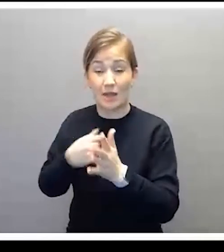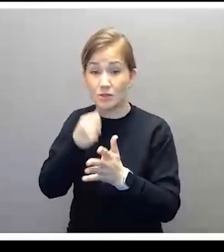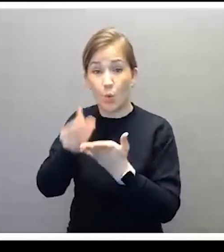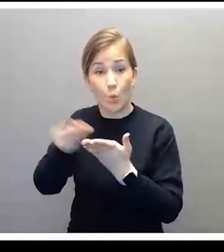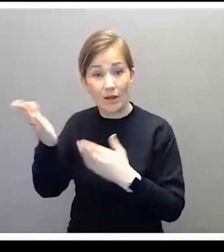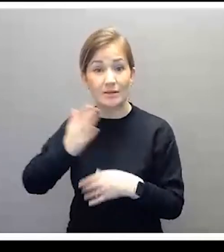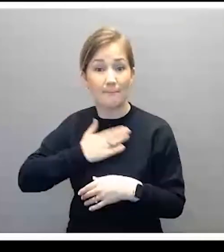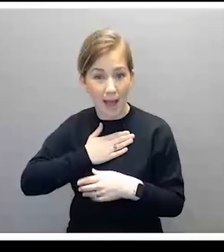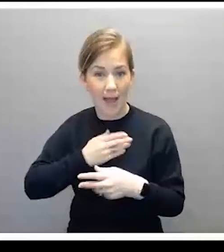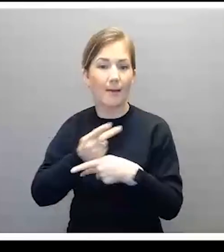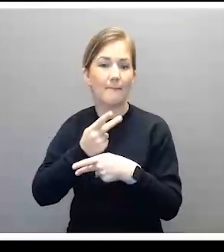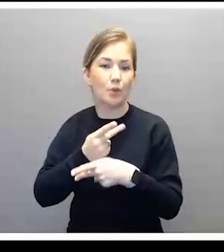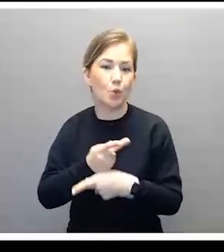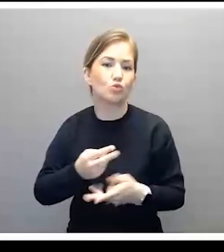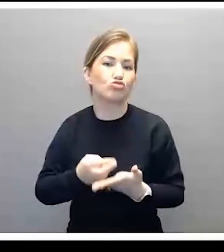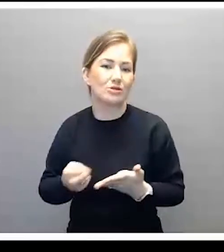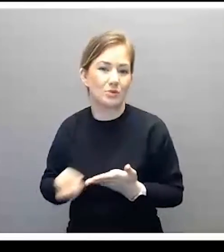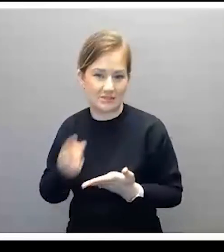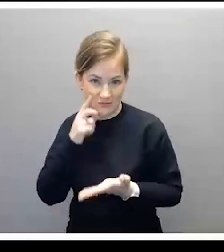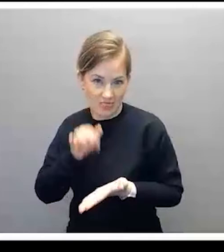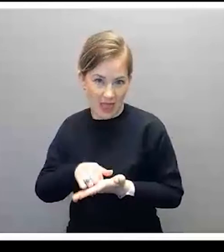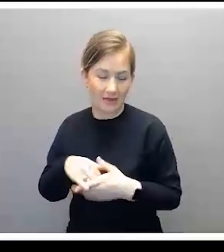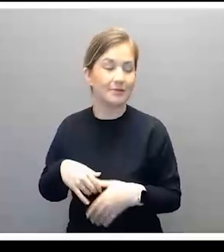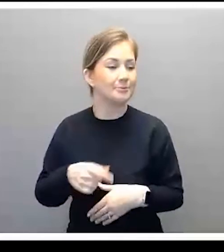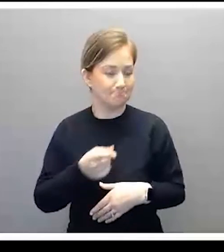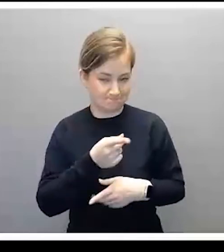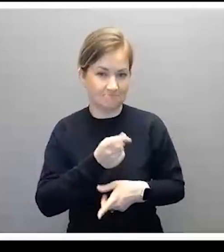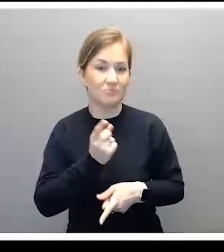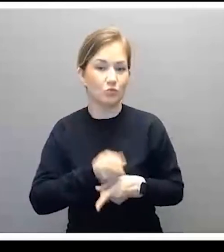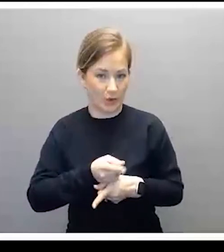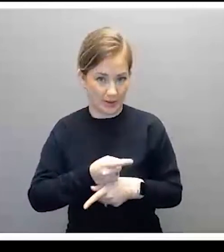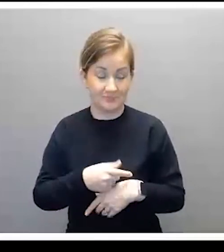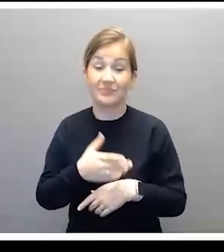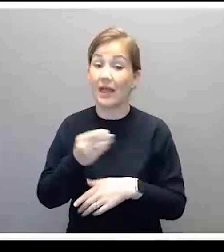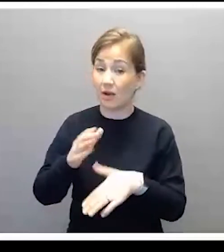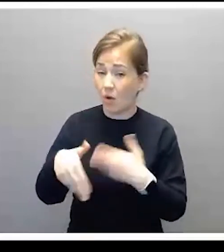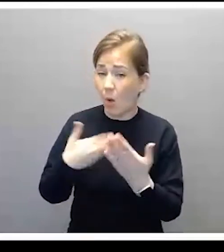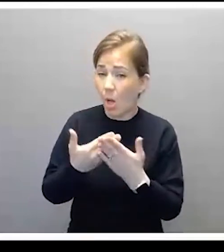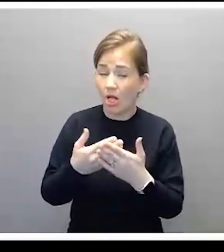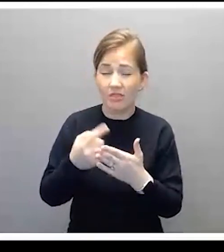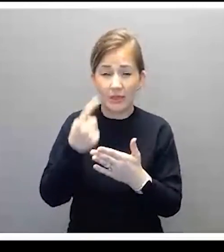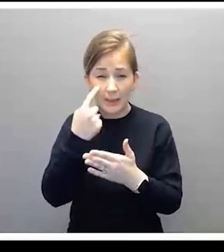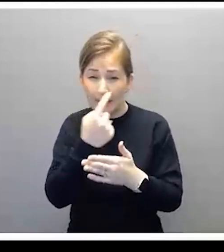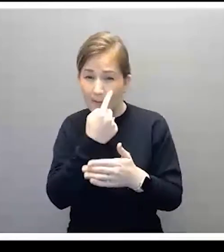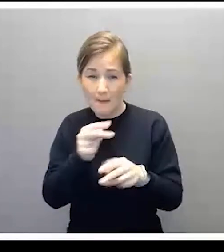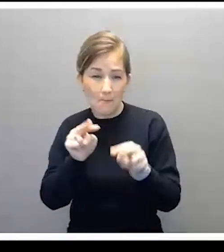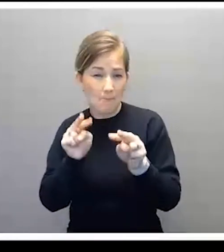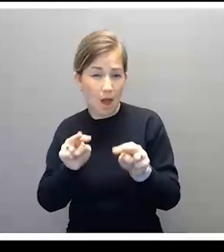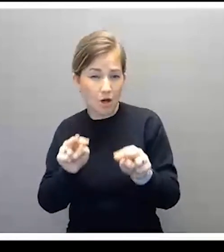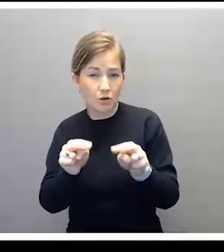So I don't waste my compute resources doing that. Yep. And then all the monitoring that goes with it too.